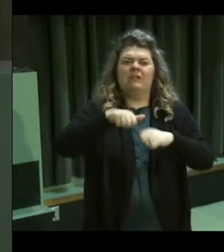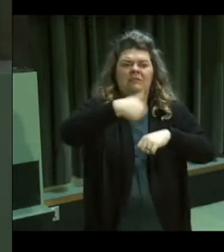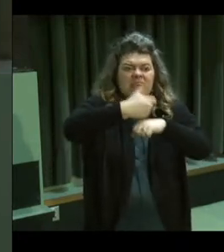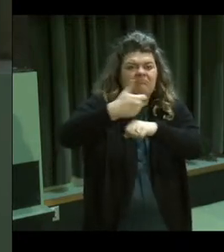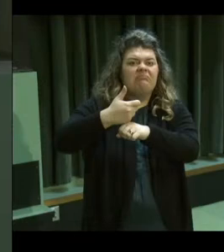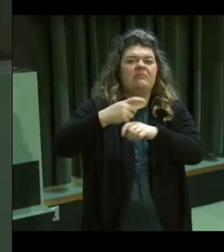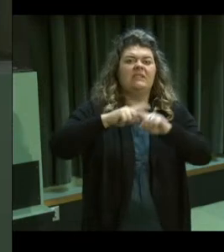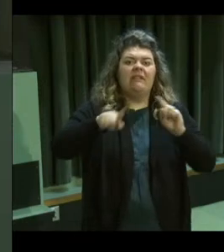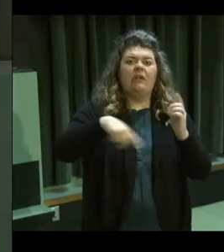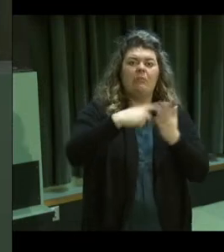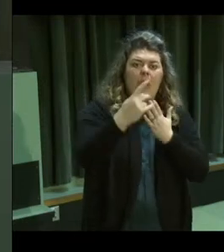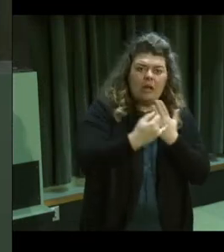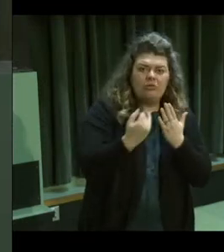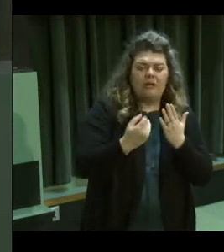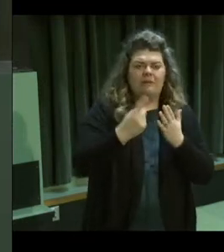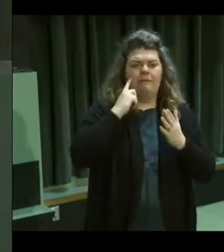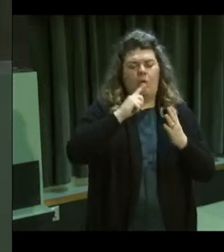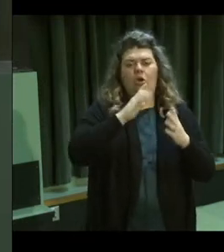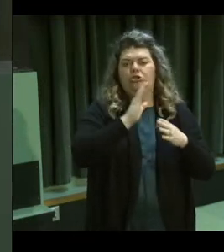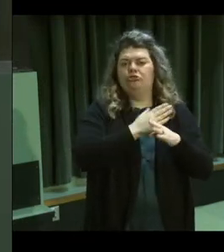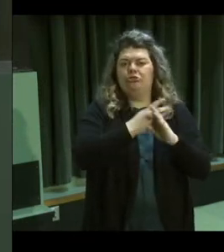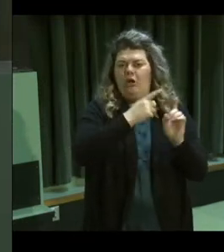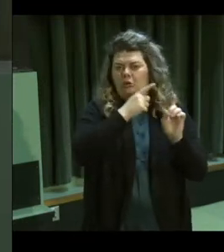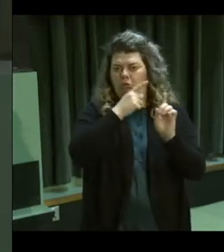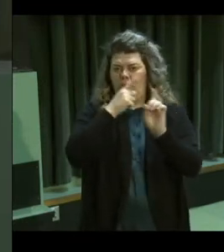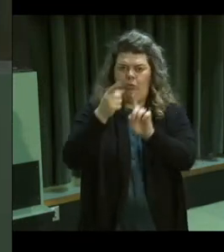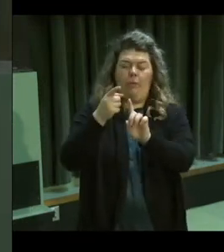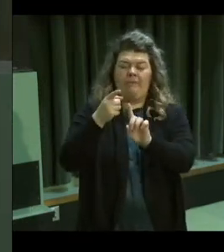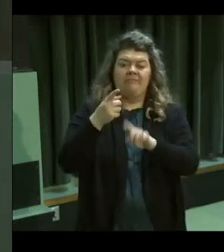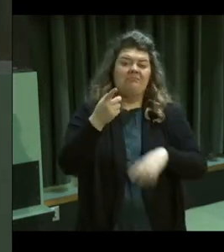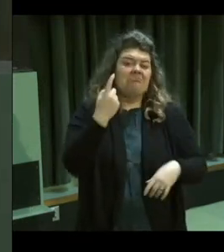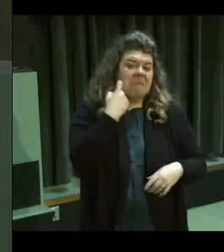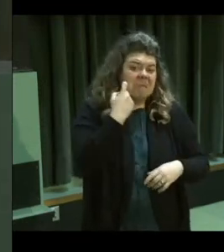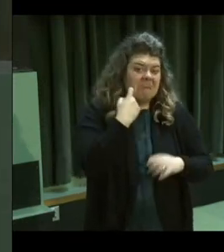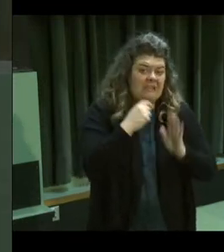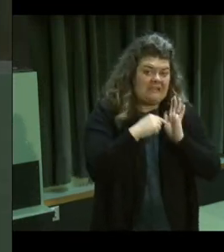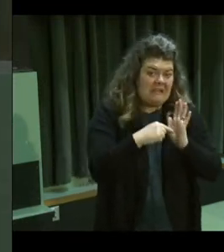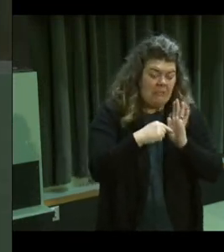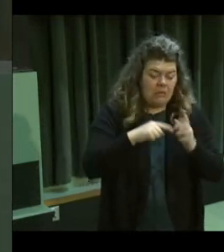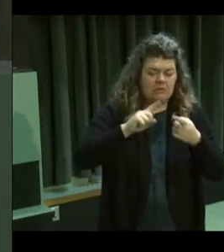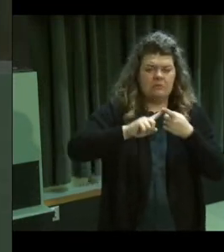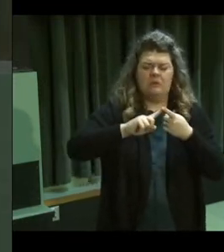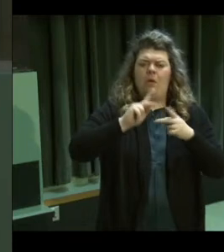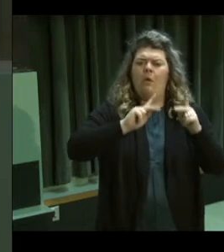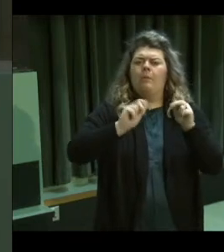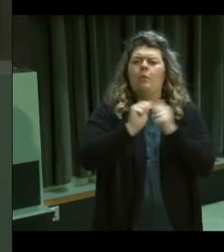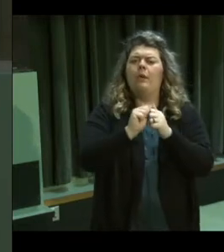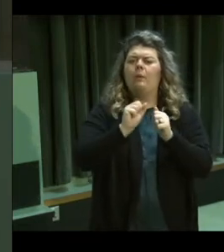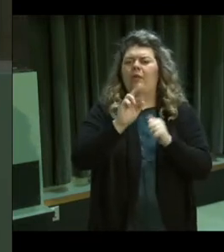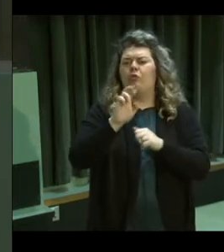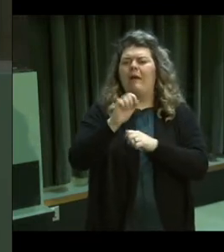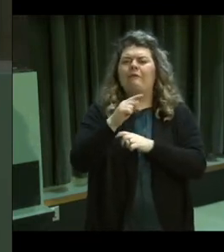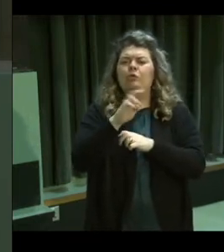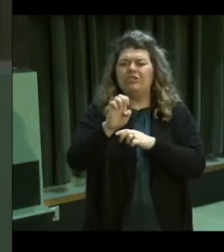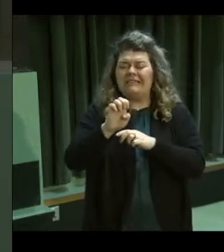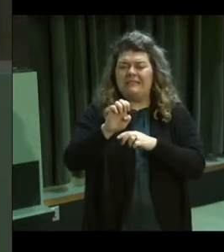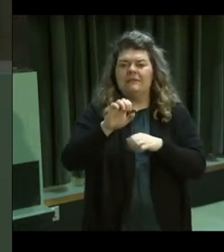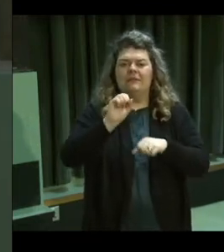that achieve shared goals. Recent examples range from